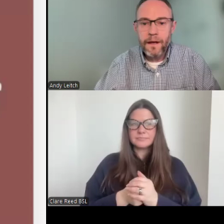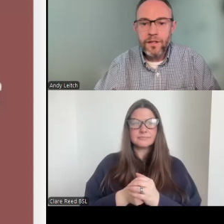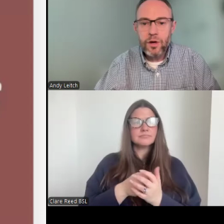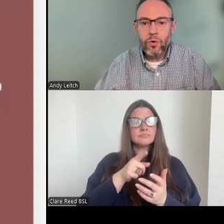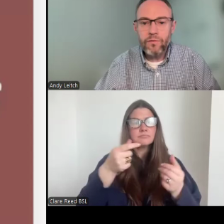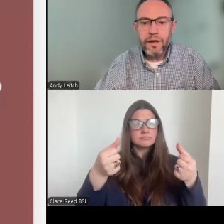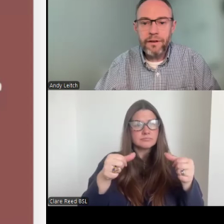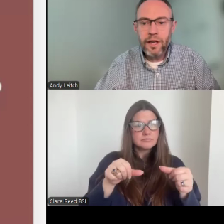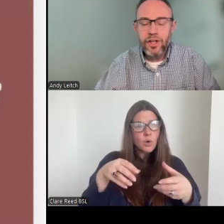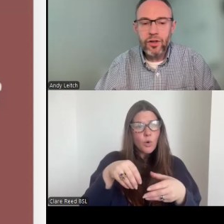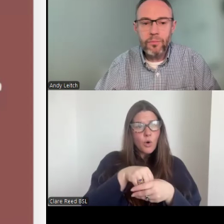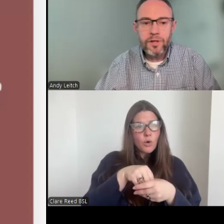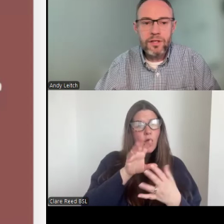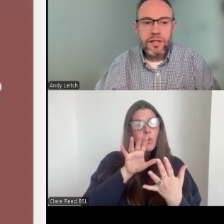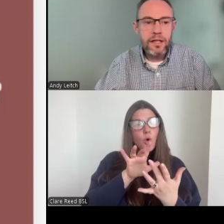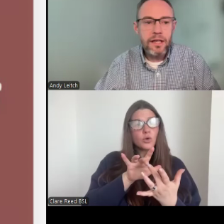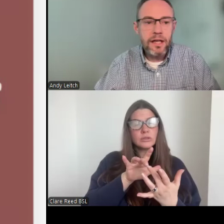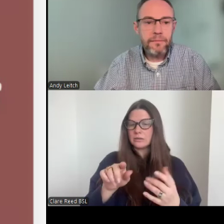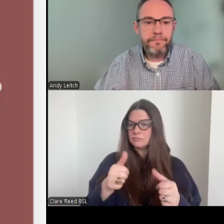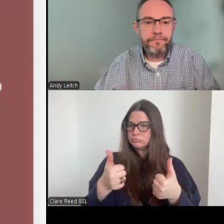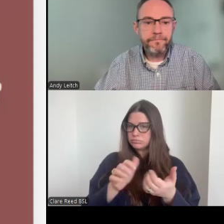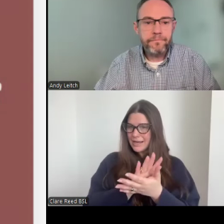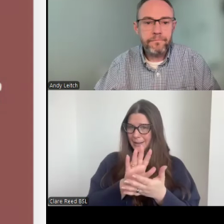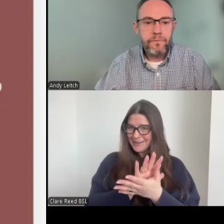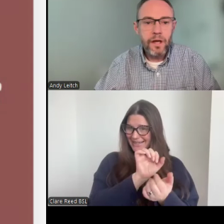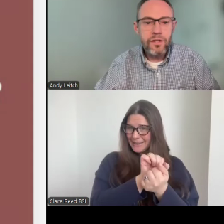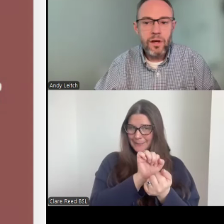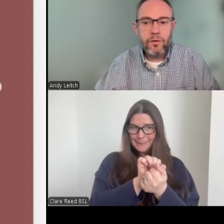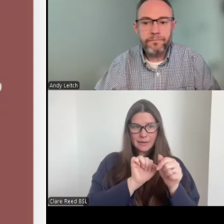That's got all of the navigation options that I need.